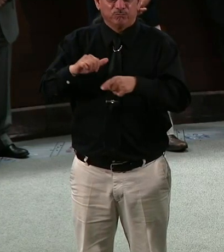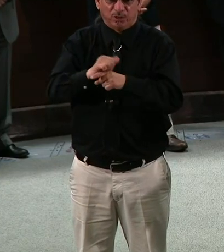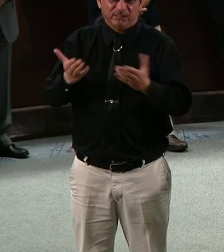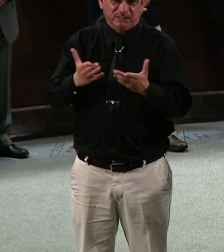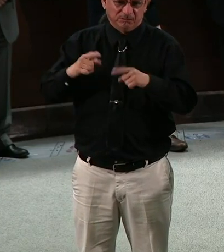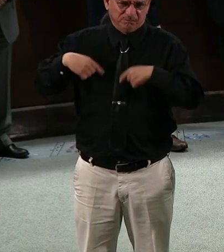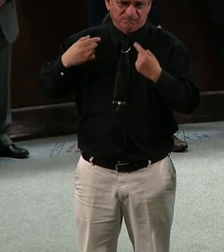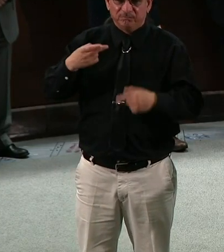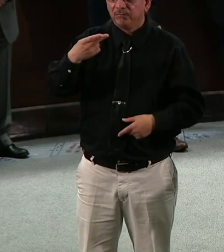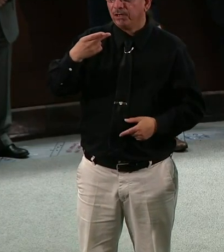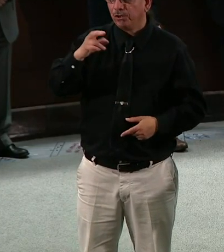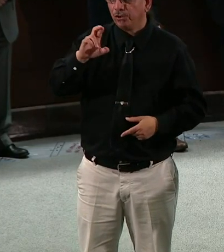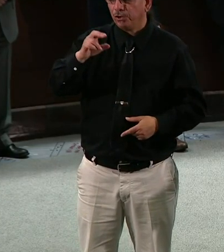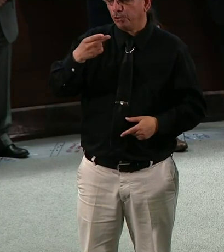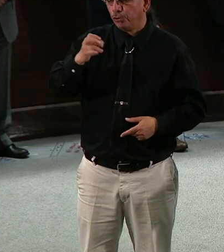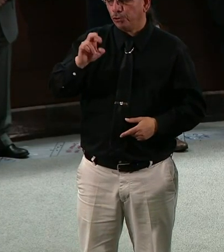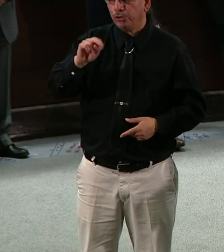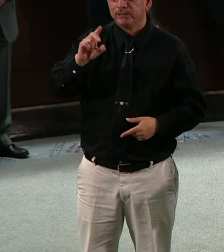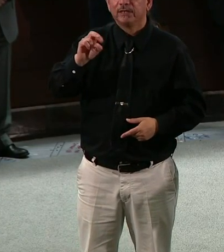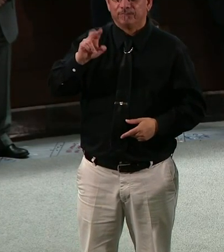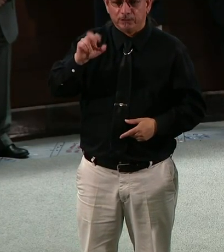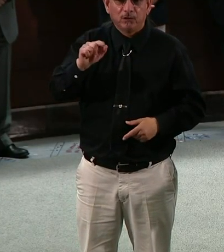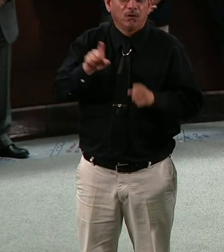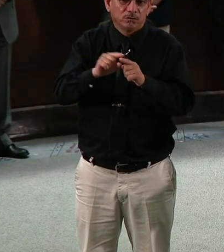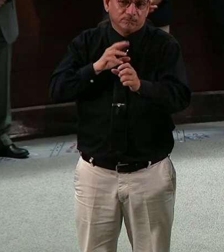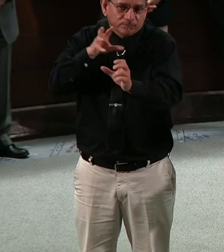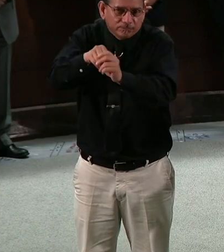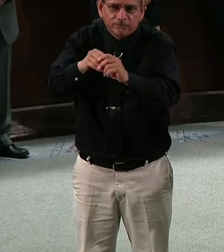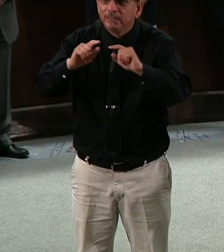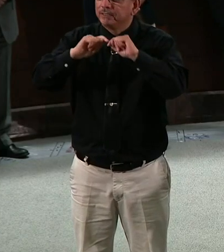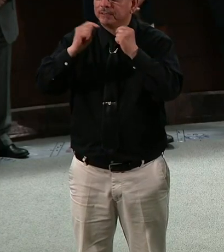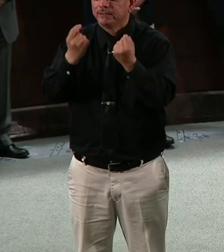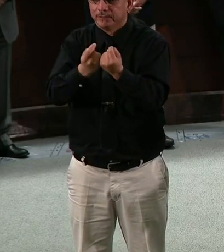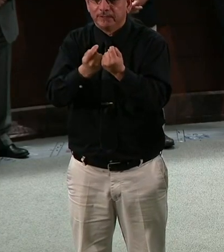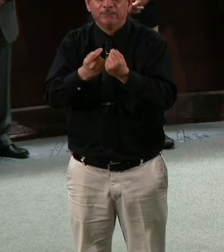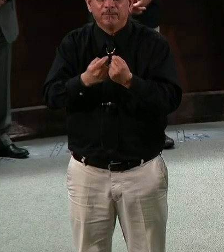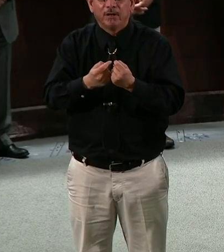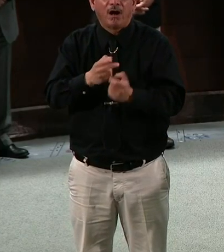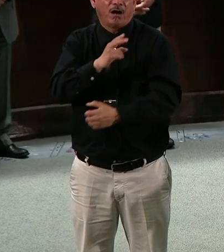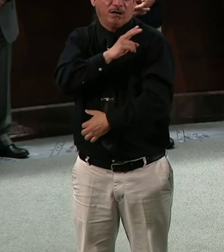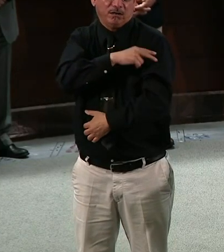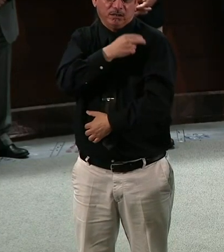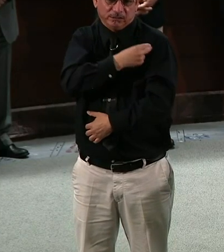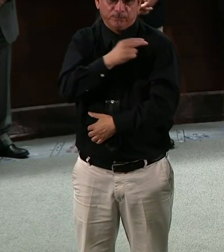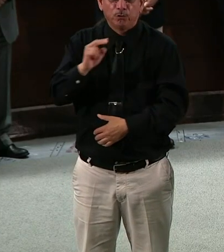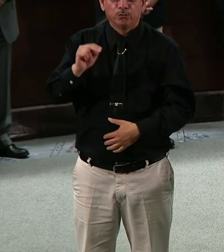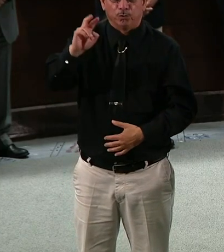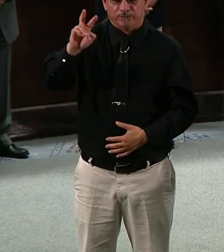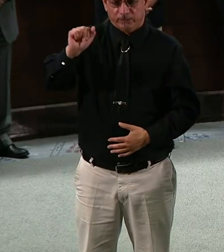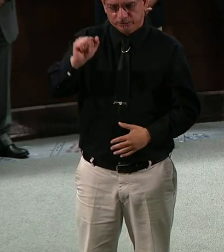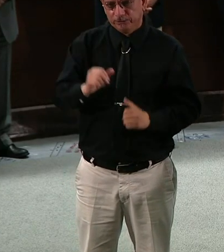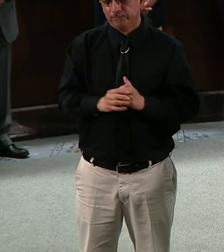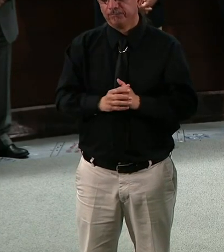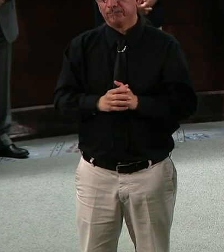YEAH YES I MEAN OF THEM GET BETTER KEEP MEDICAL THAT A SPEED THEY- IN A COMBAT THAT